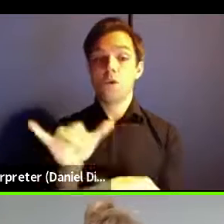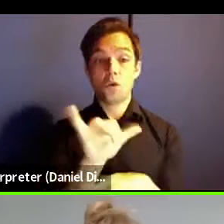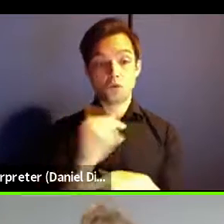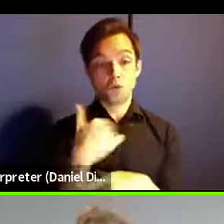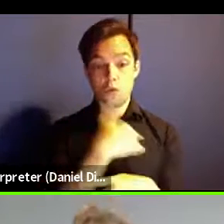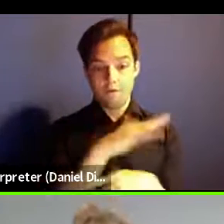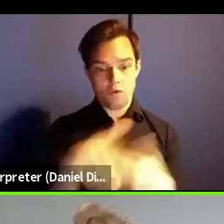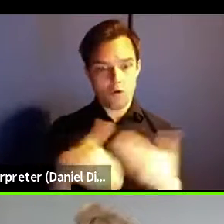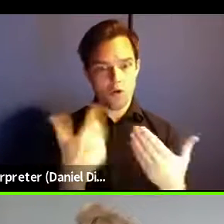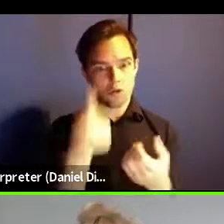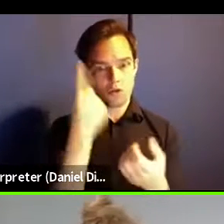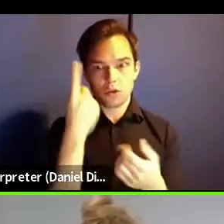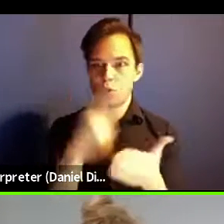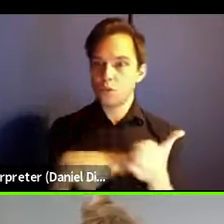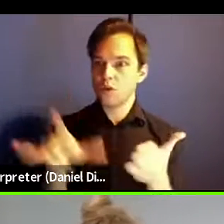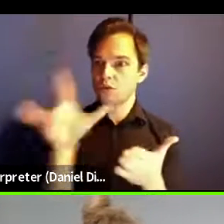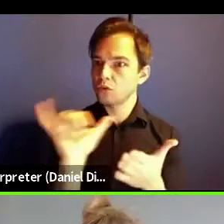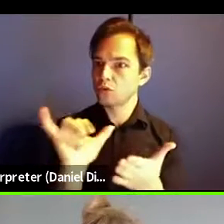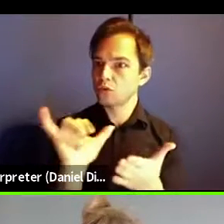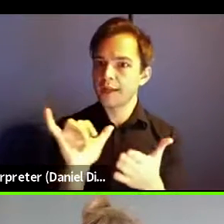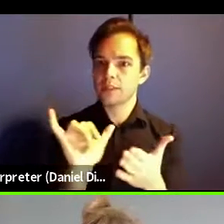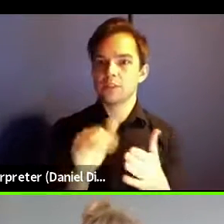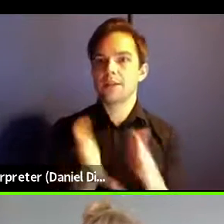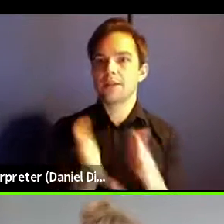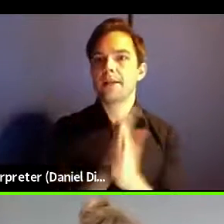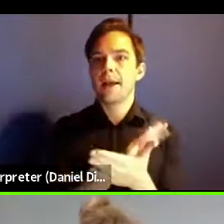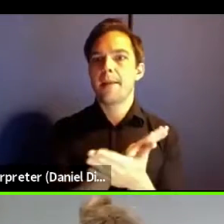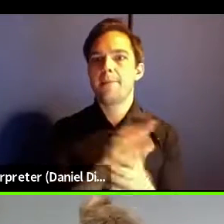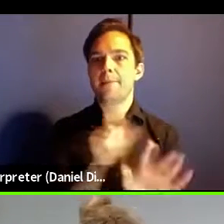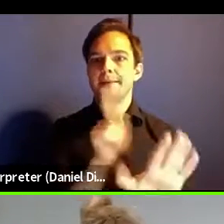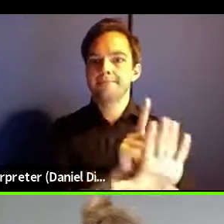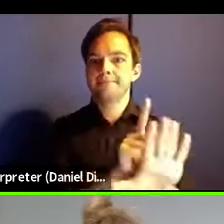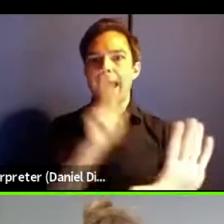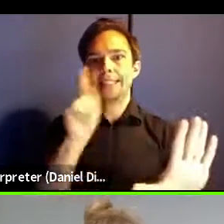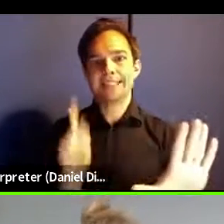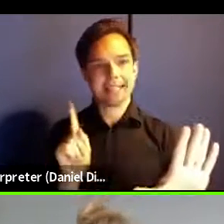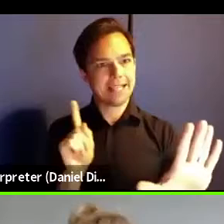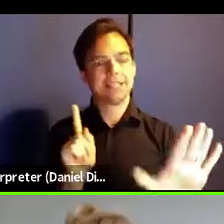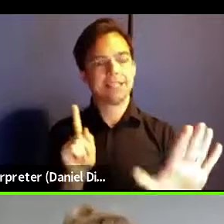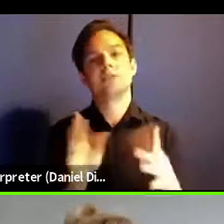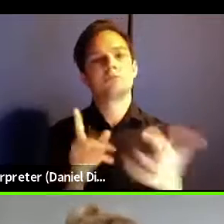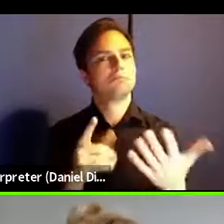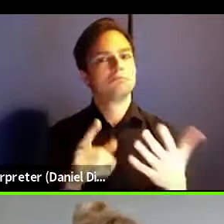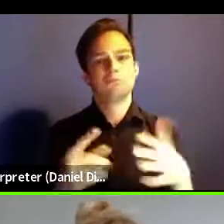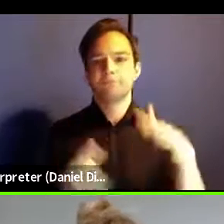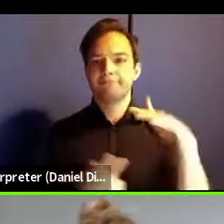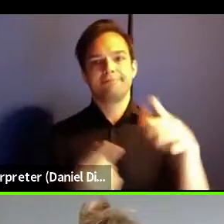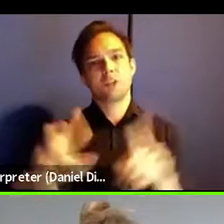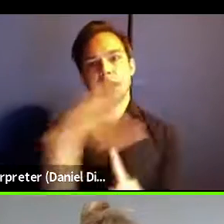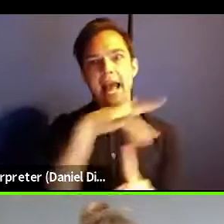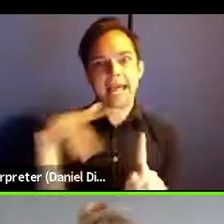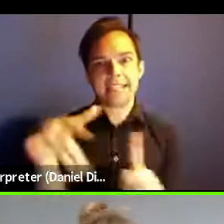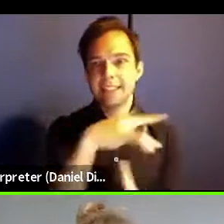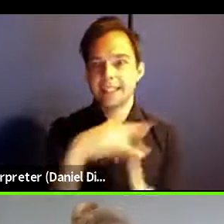what it is like to be isolated or to have our freedom taken away from us. But we've also experienced,